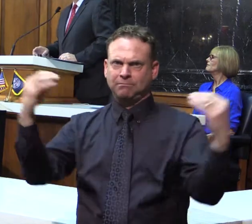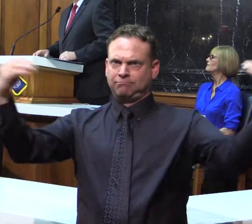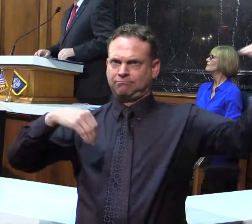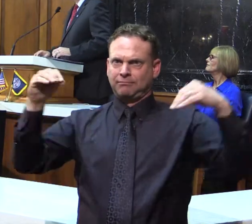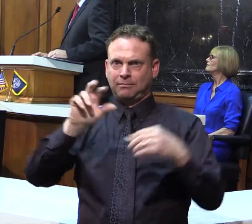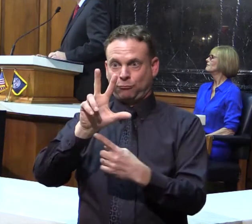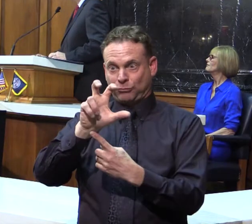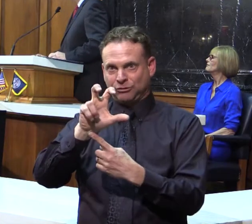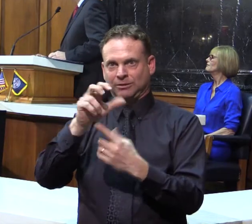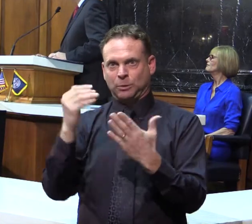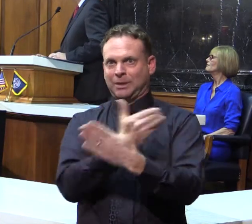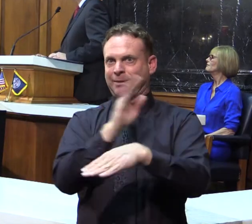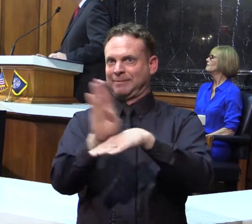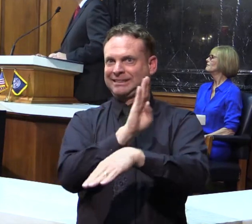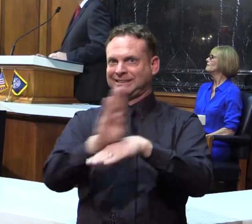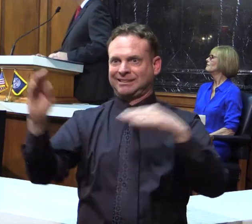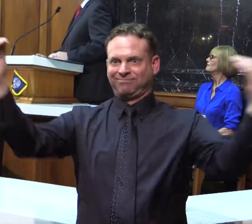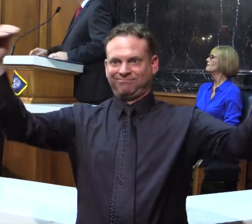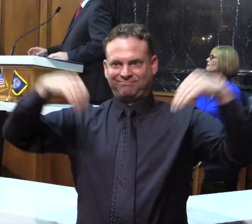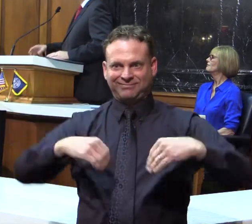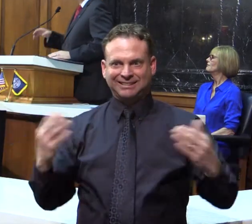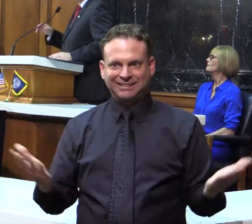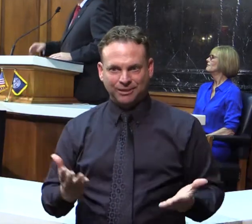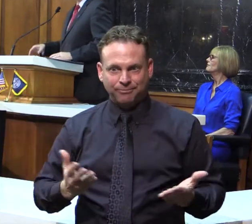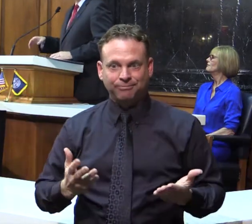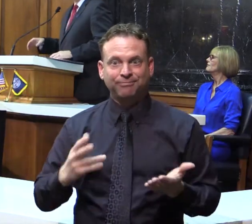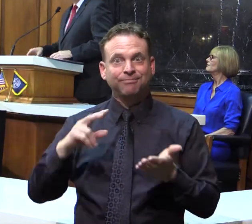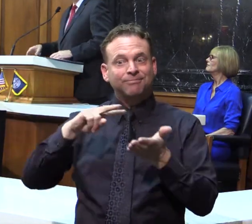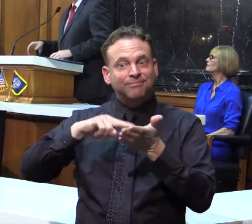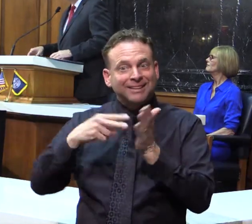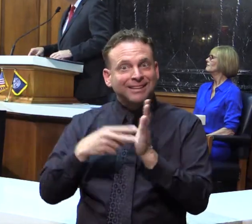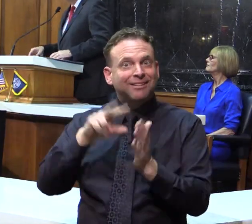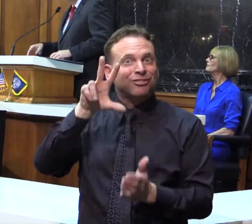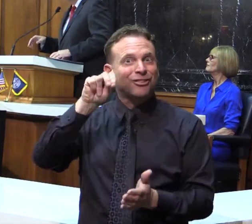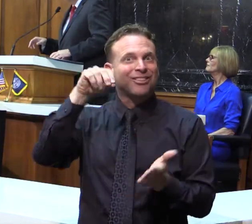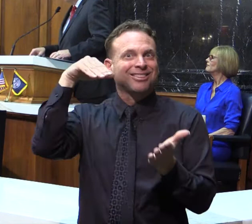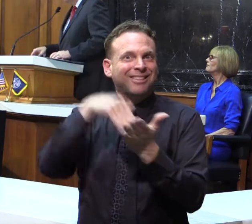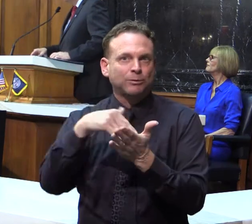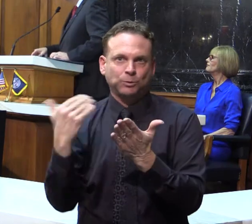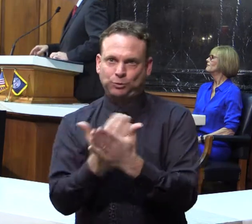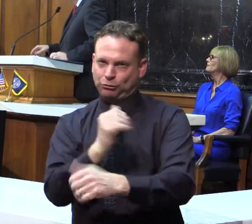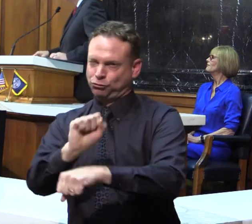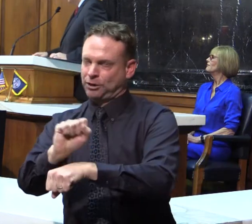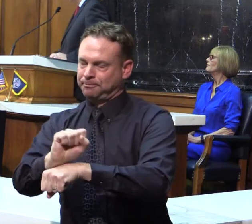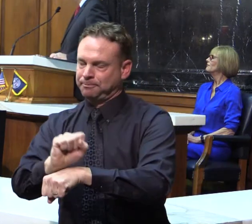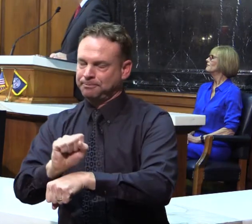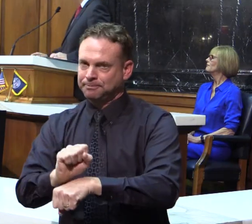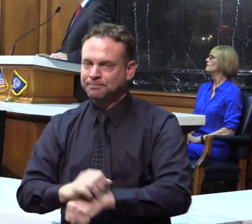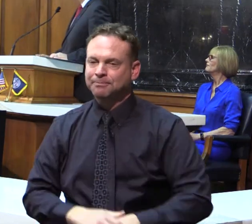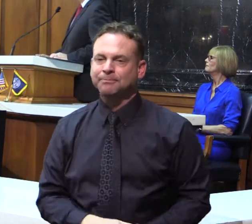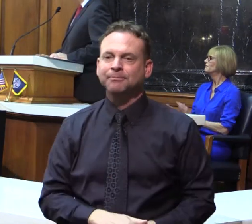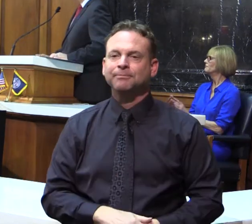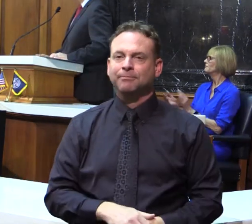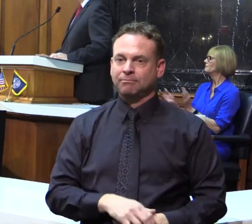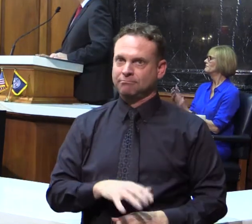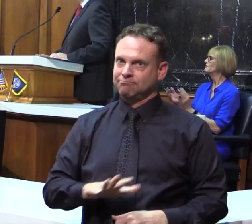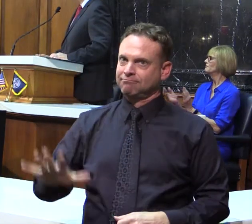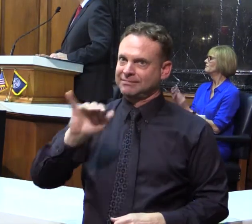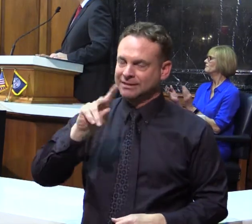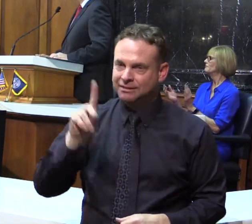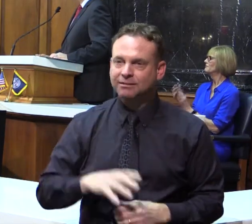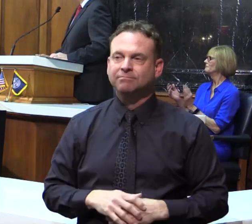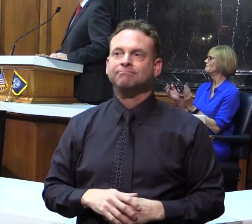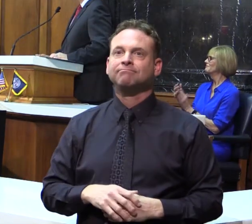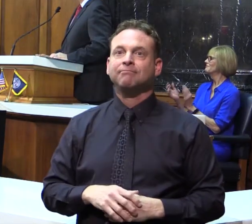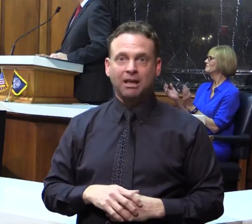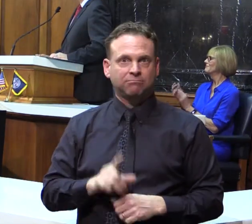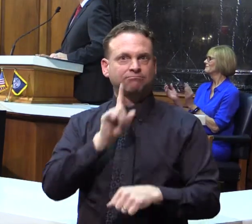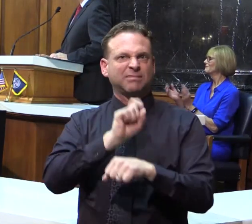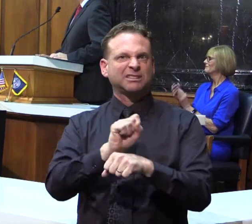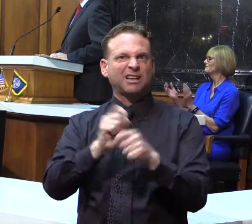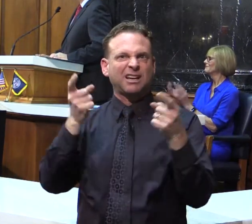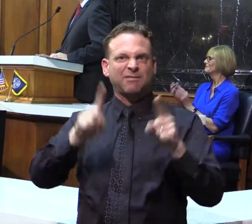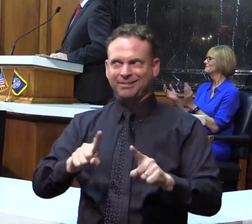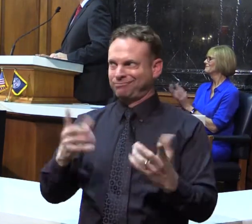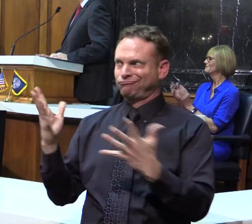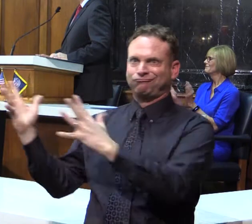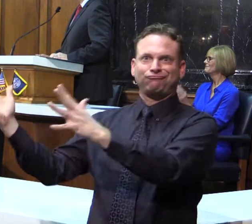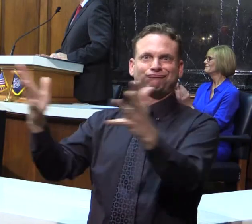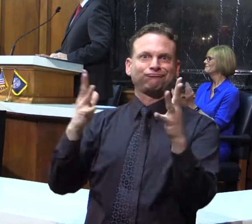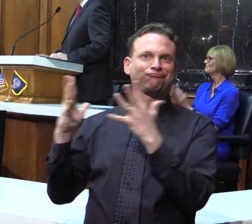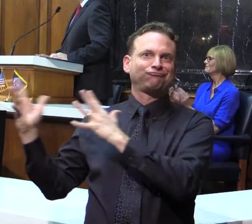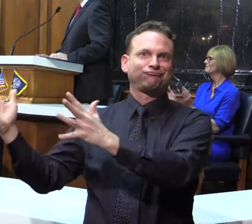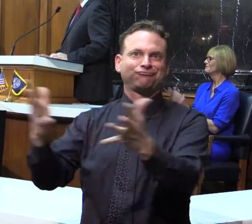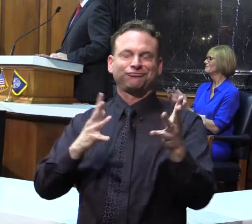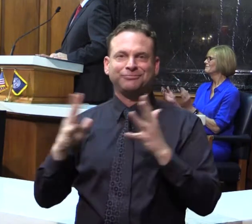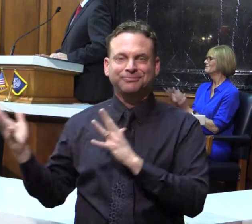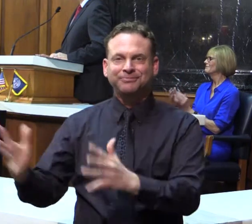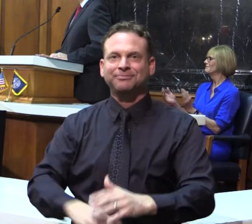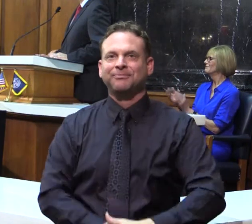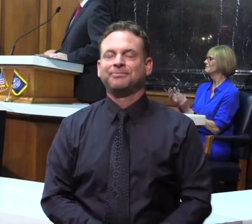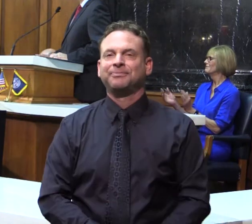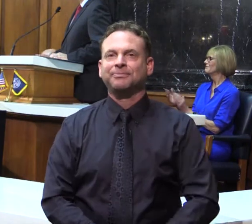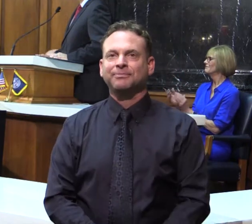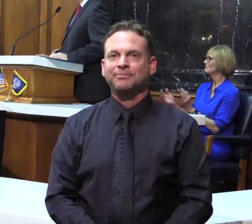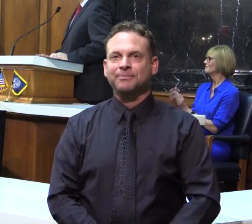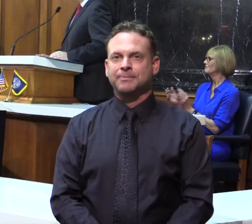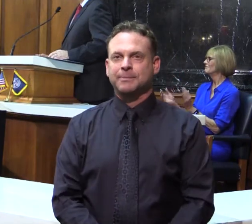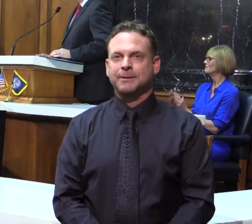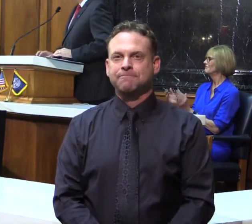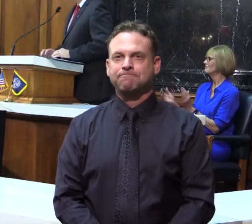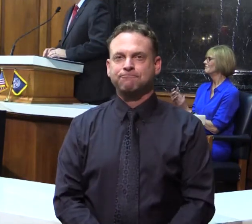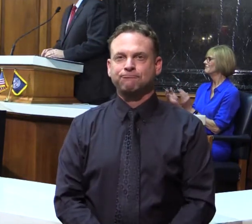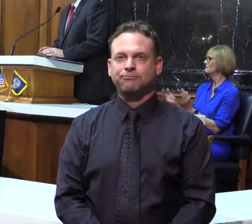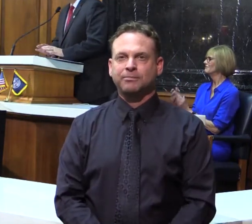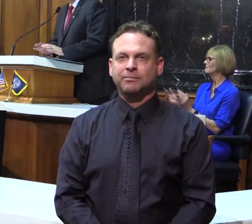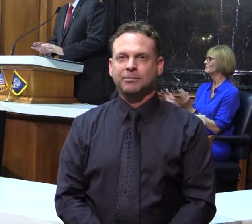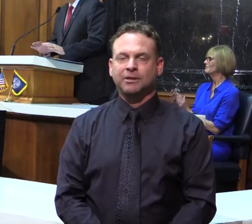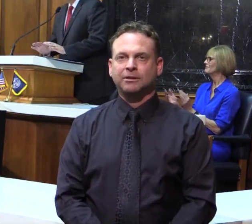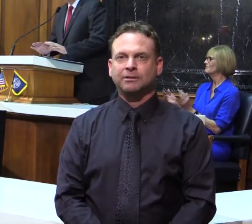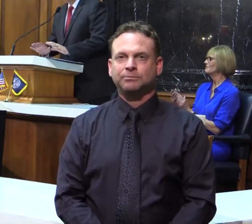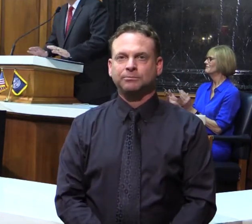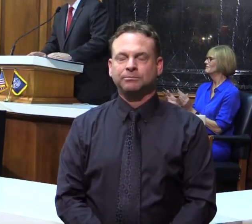the creation of over 30,000 new jobs throughout our entire state, border to border!